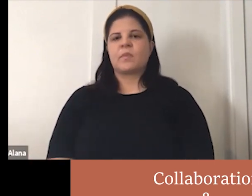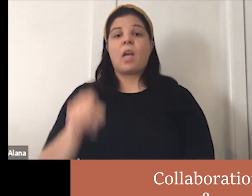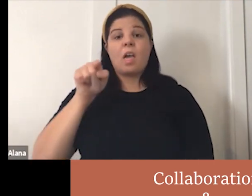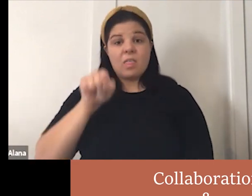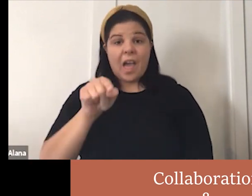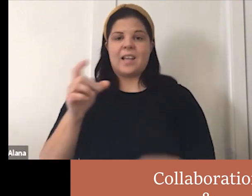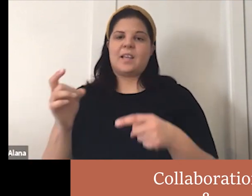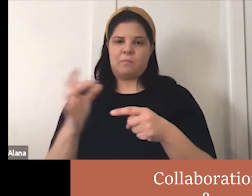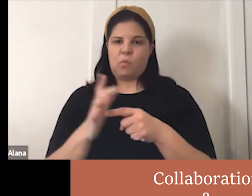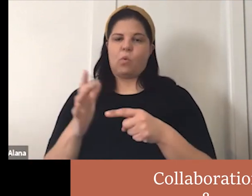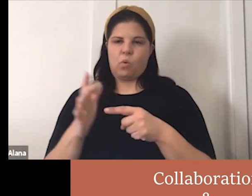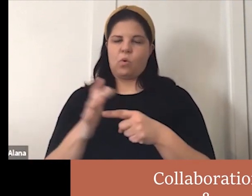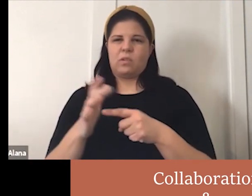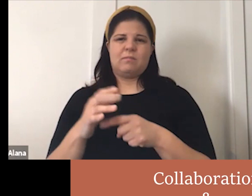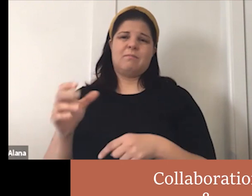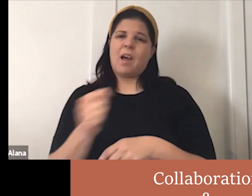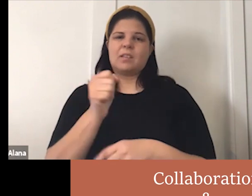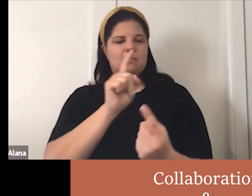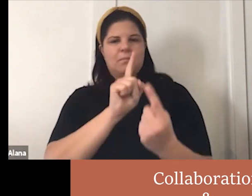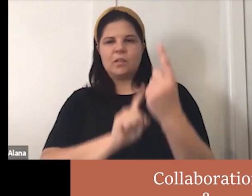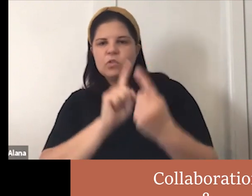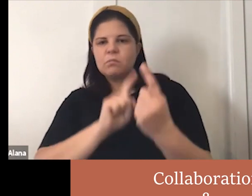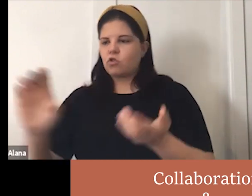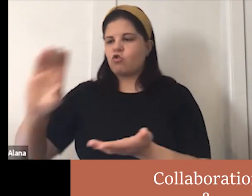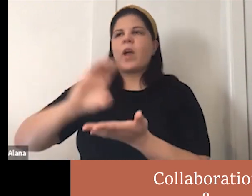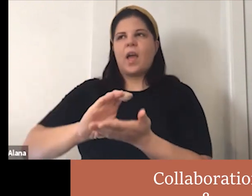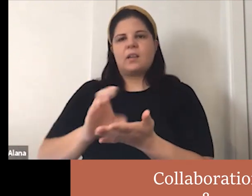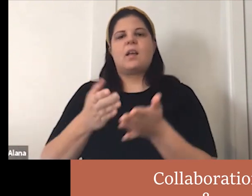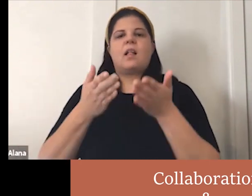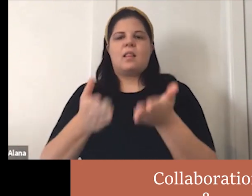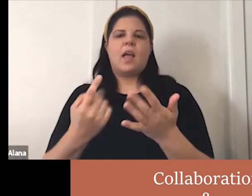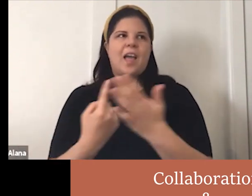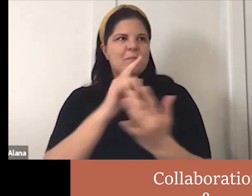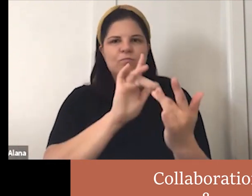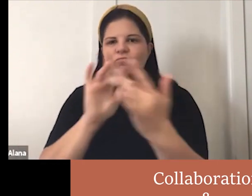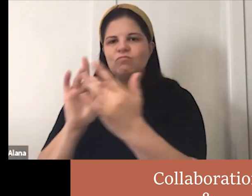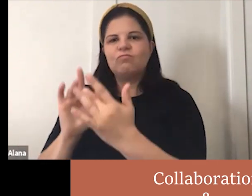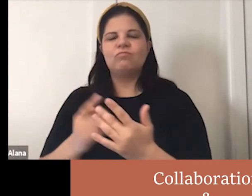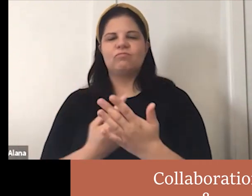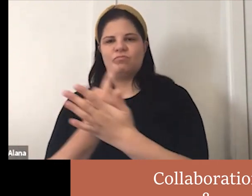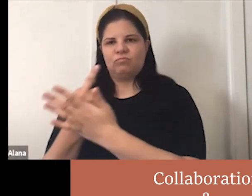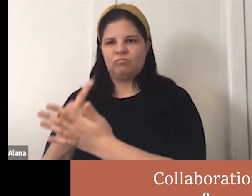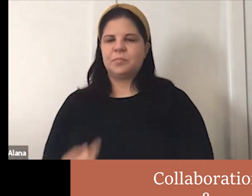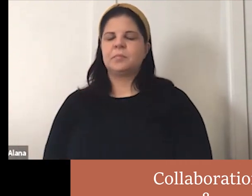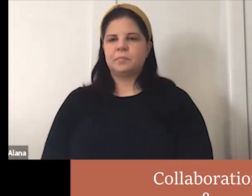of what this mentorship grant enables or encourages.